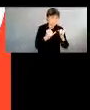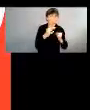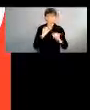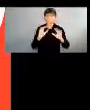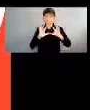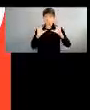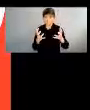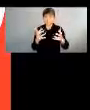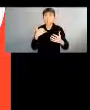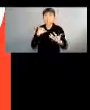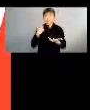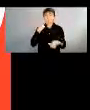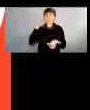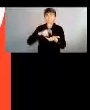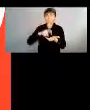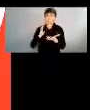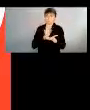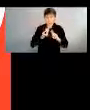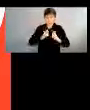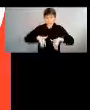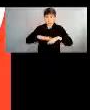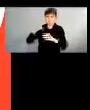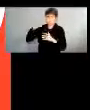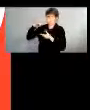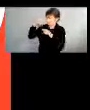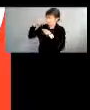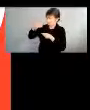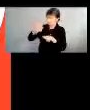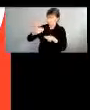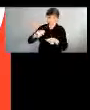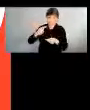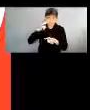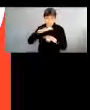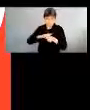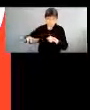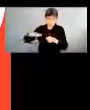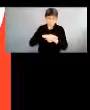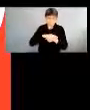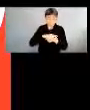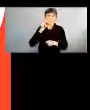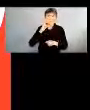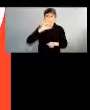the traditional and ancestral territories of the Niitsitapi (the Blackfoot Confederacy)